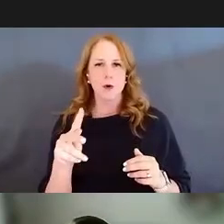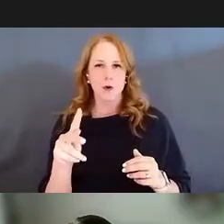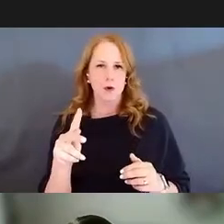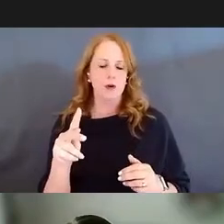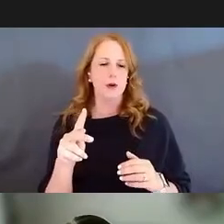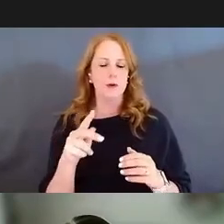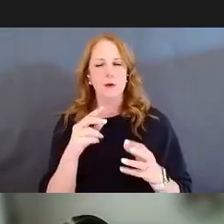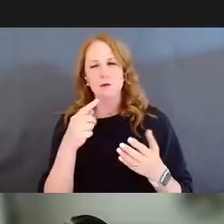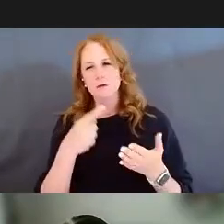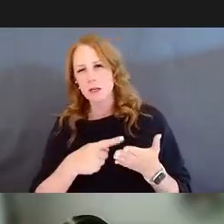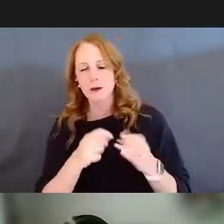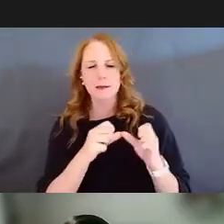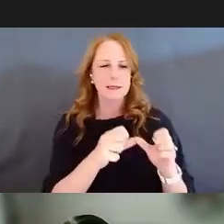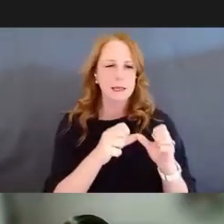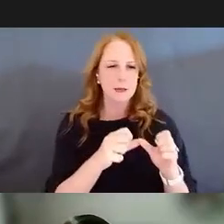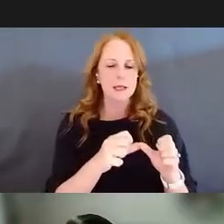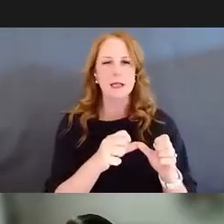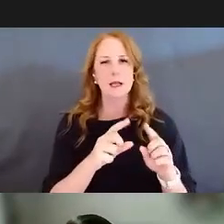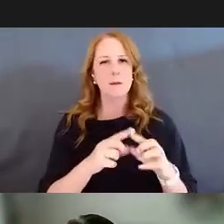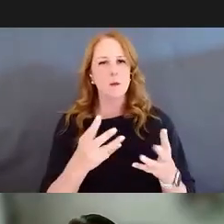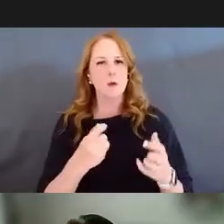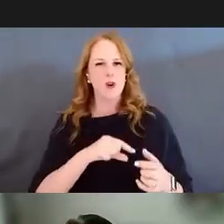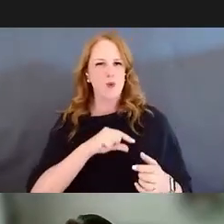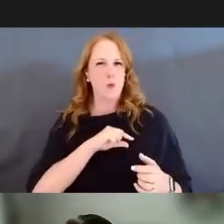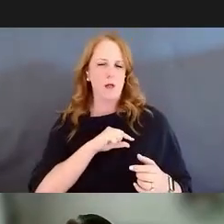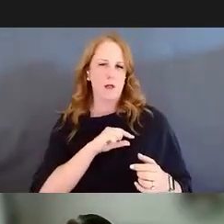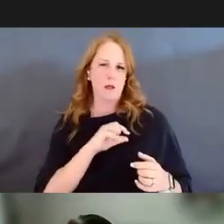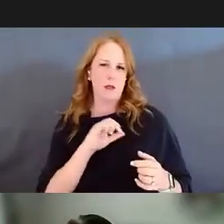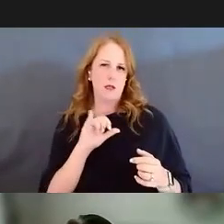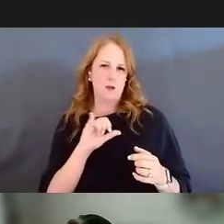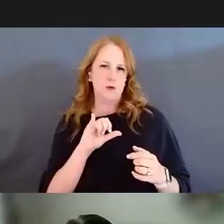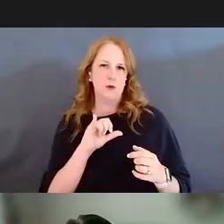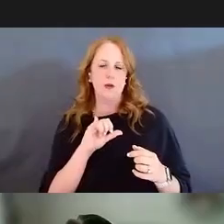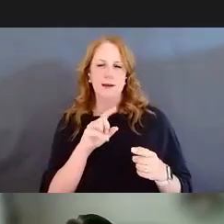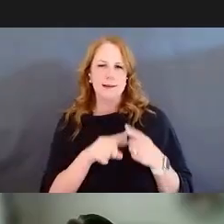quality was a big factor as well because you can't really have something sustain or scale